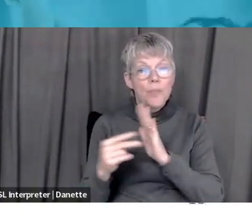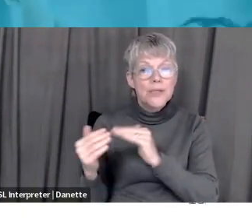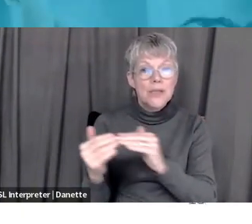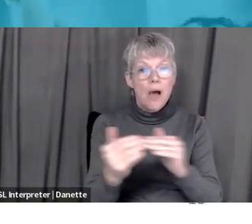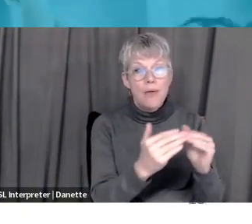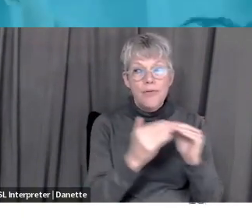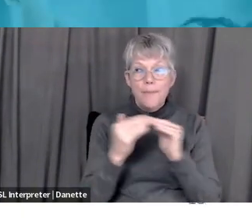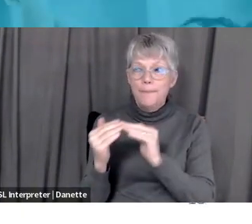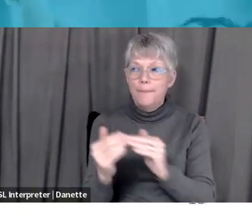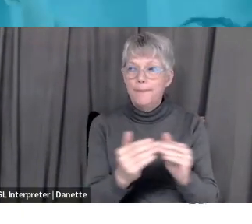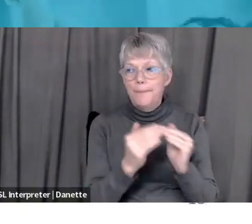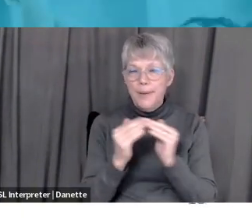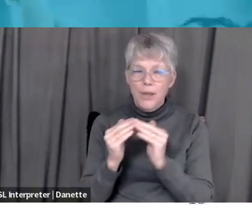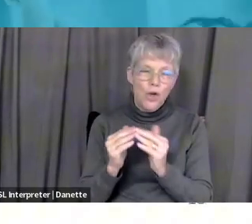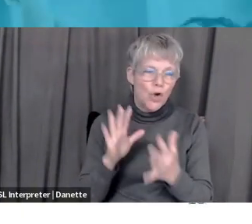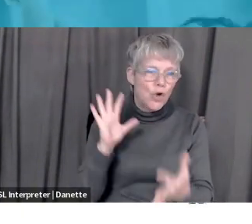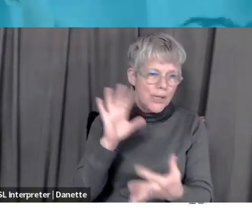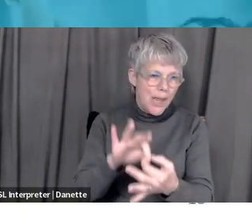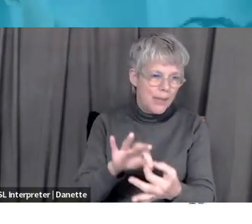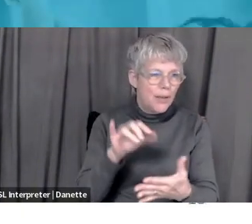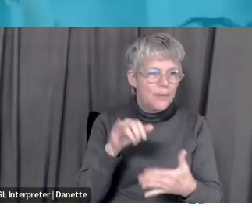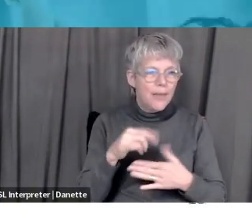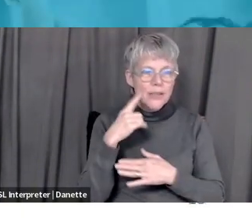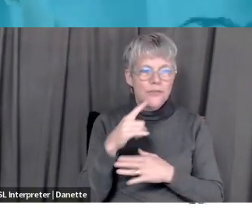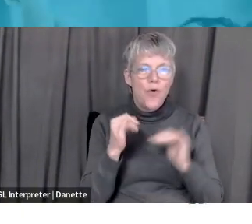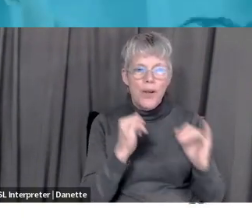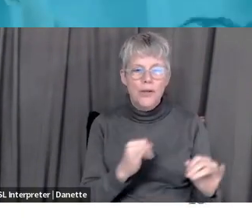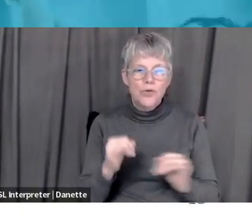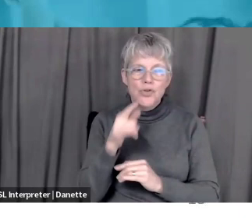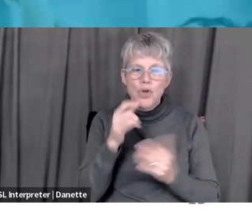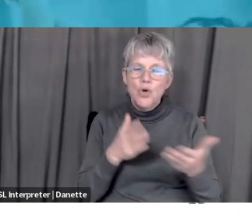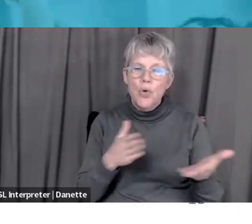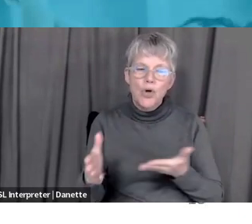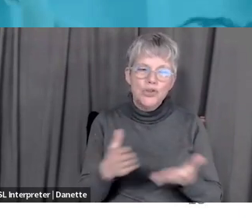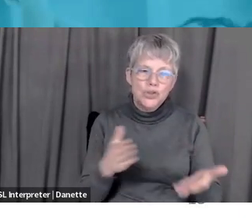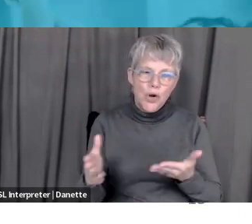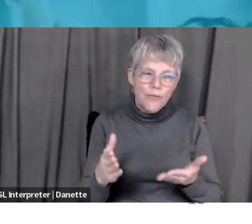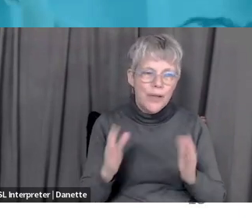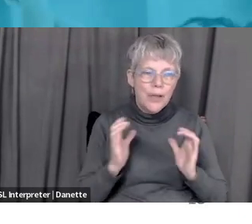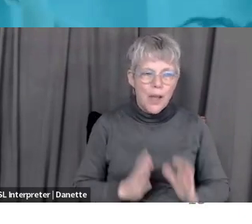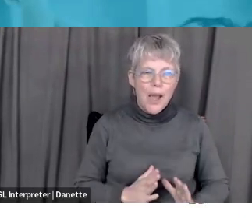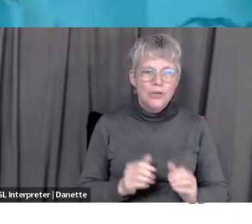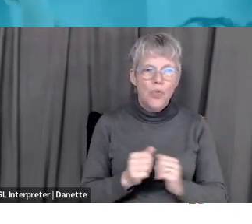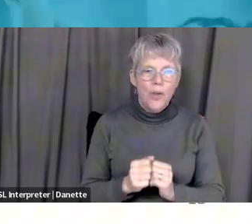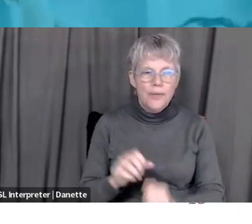So the purpose of Peer Connect. So Peer Connect is here for individuals who are serving clients with substitute